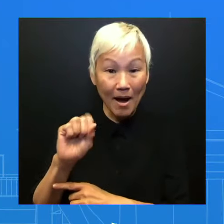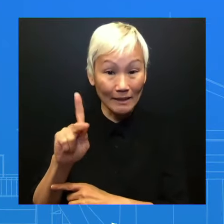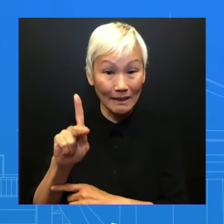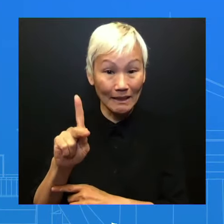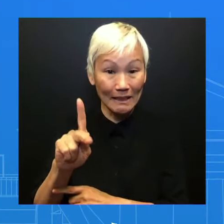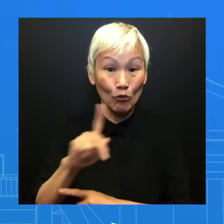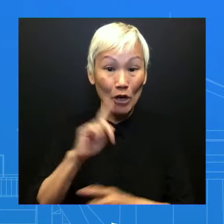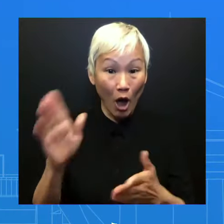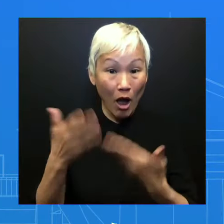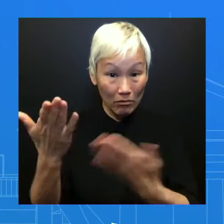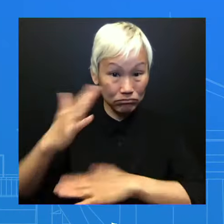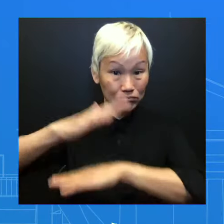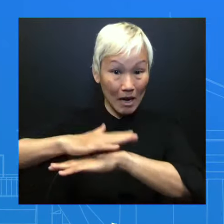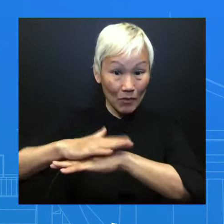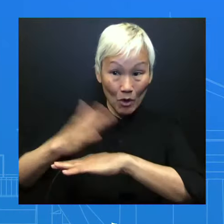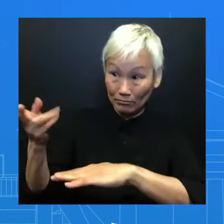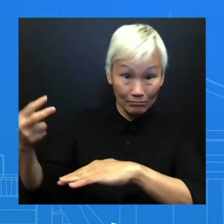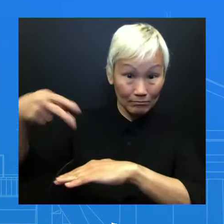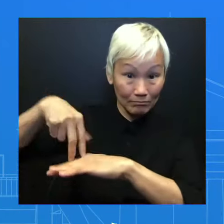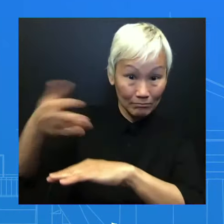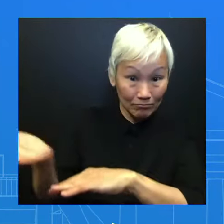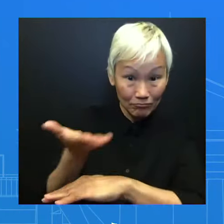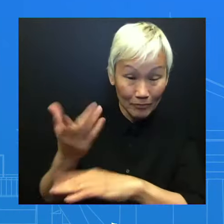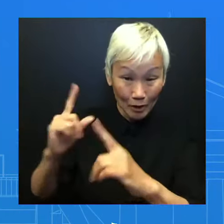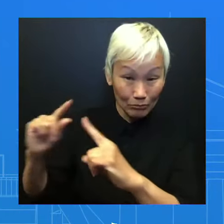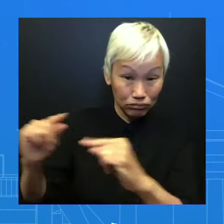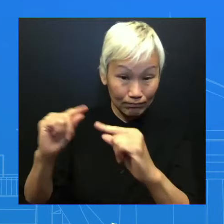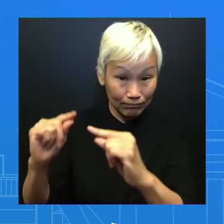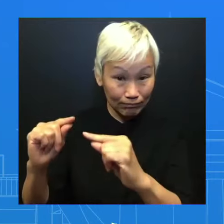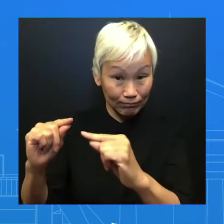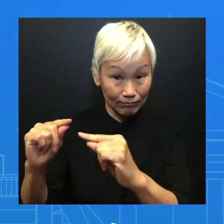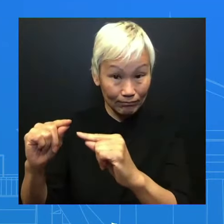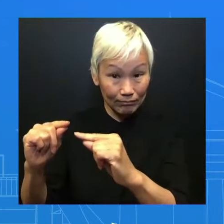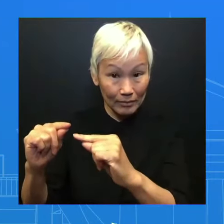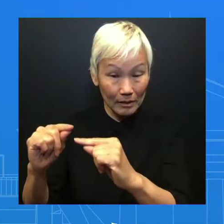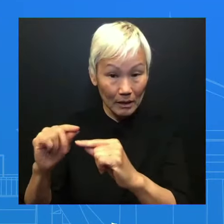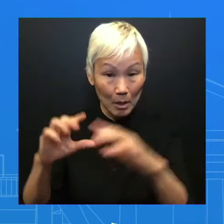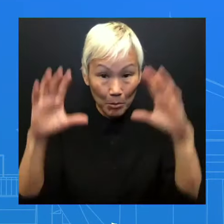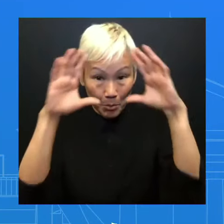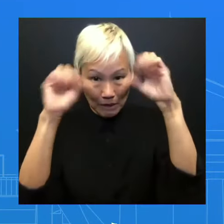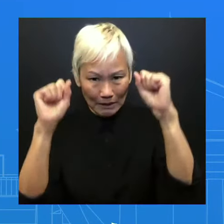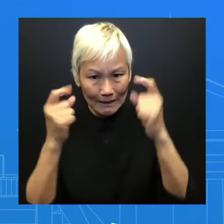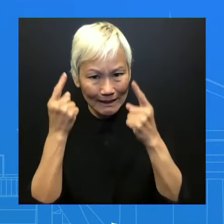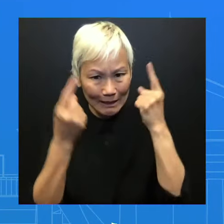Would the President consider doing the same on that same platform? Ms. Jean-Pierre: So, look, I'm not going to speak to Twitter